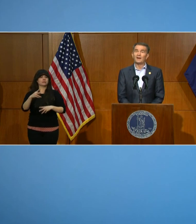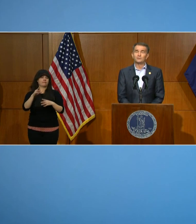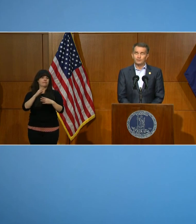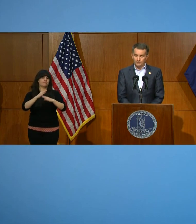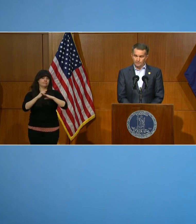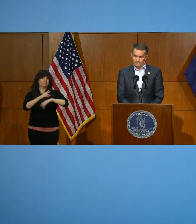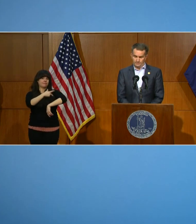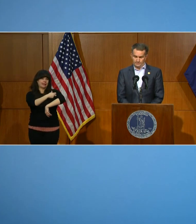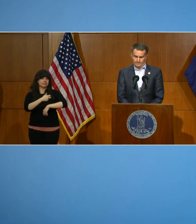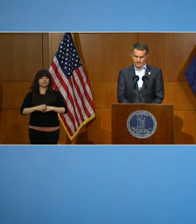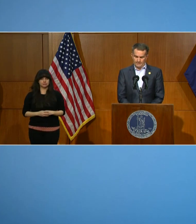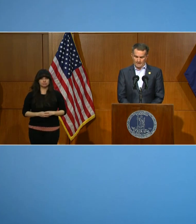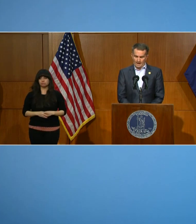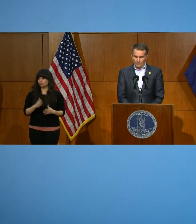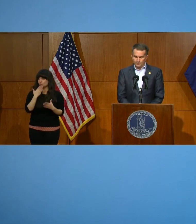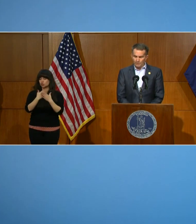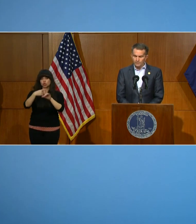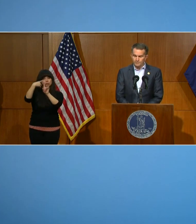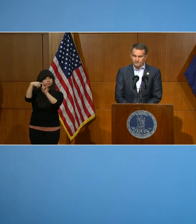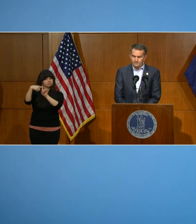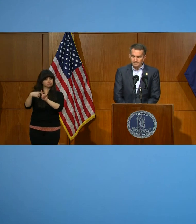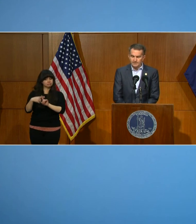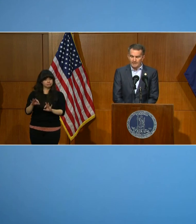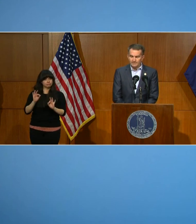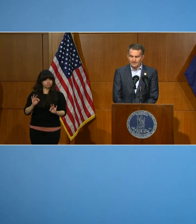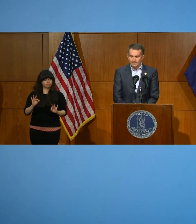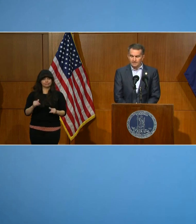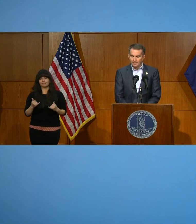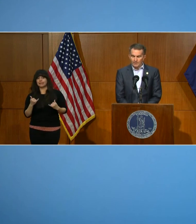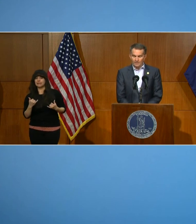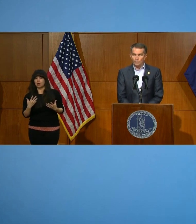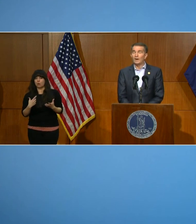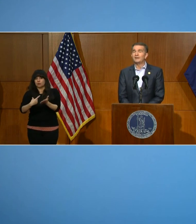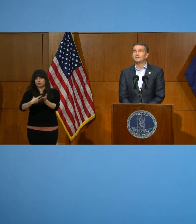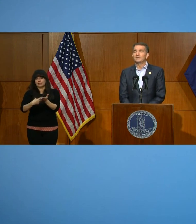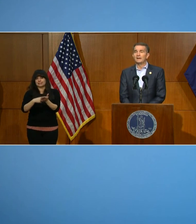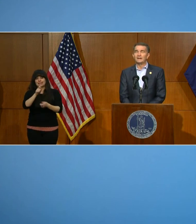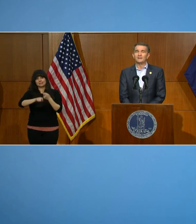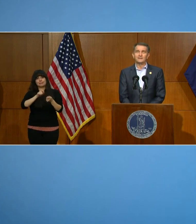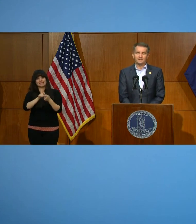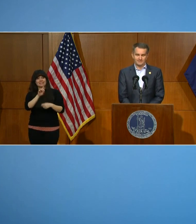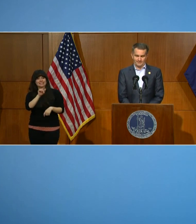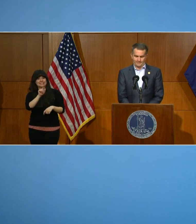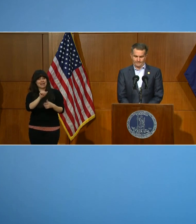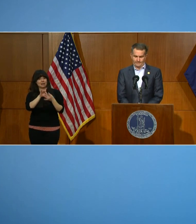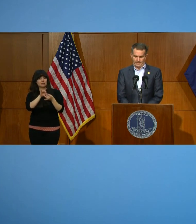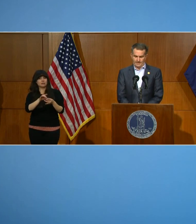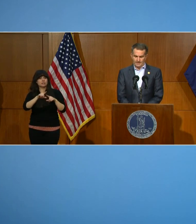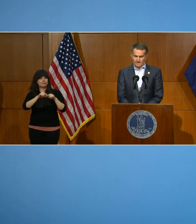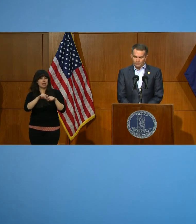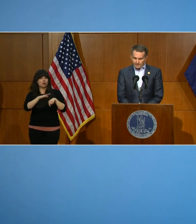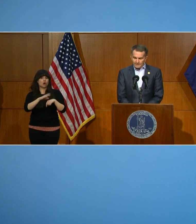HOW MUCH OF VIRGINIA'S POPULATION HAS BEEN VACCINATED? THAT'S GOOD NEWS. I WANT TO